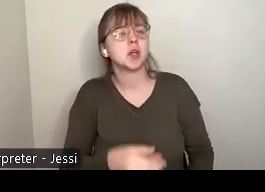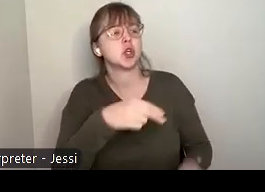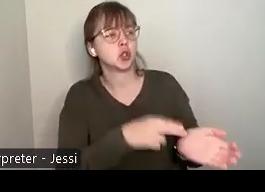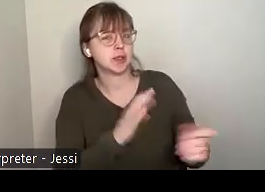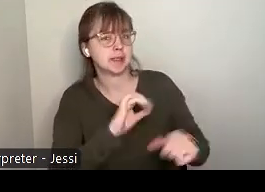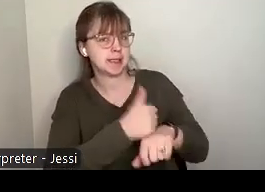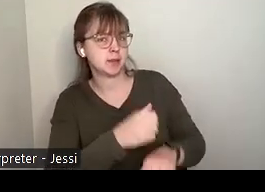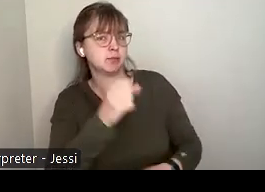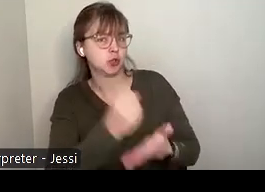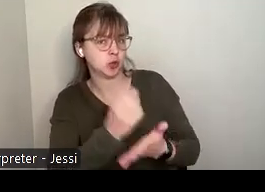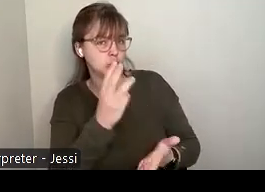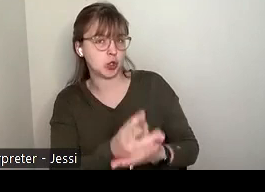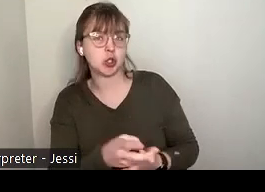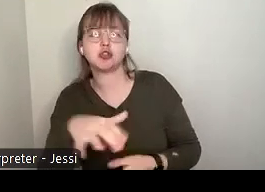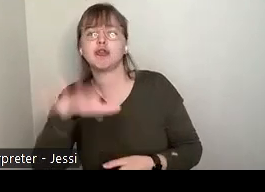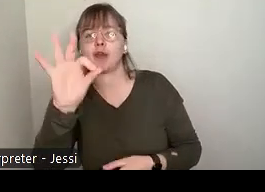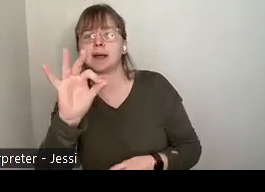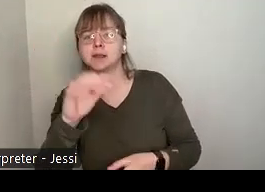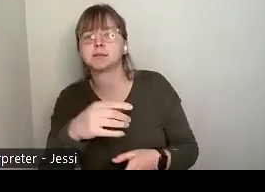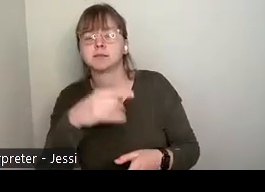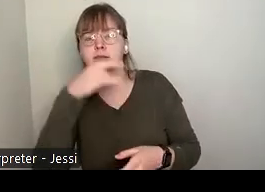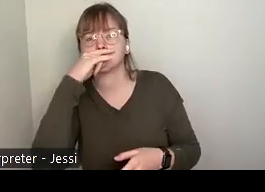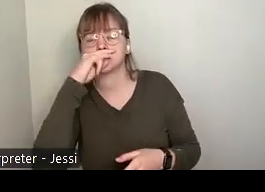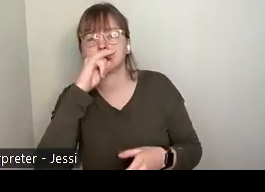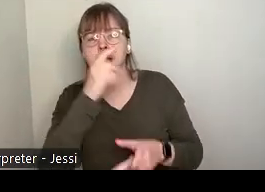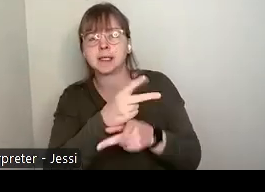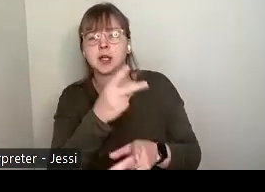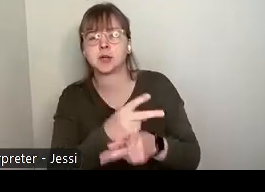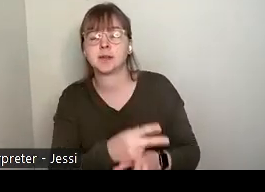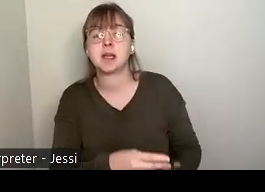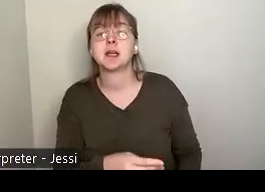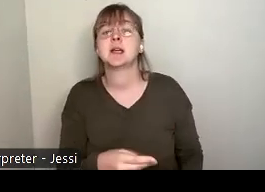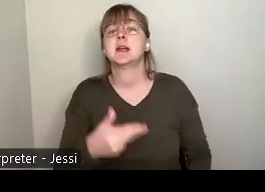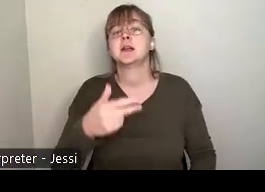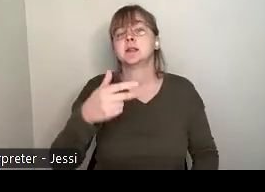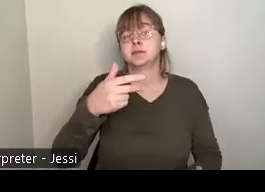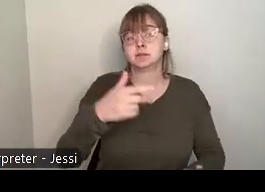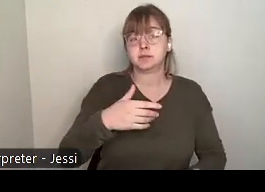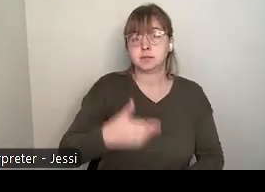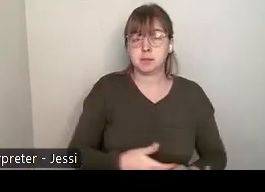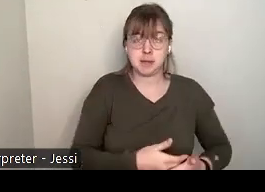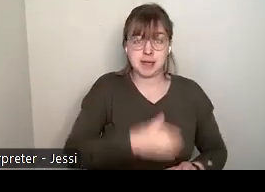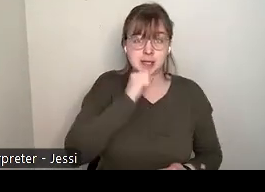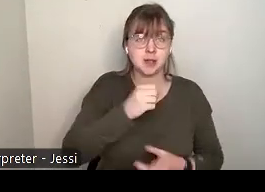support with us they follow up with the nurse again at five months um and so this is the last